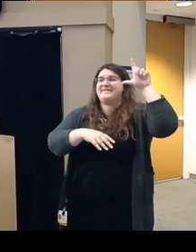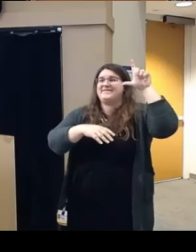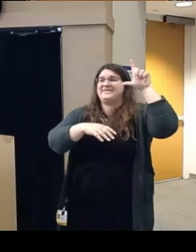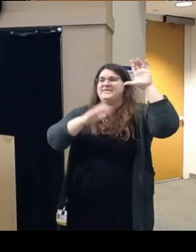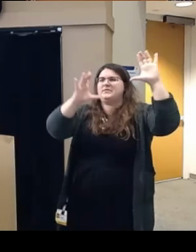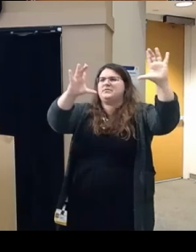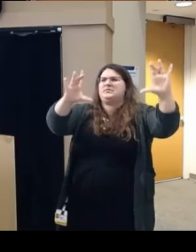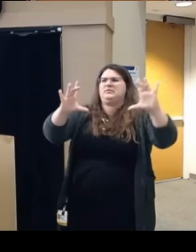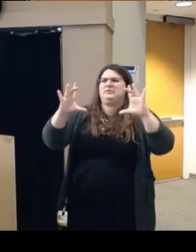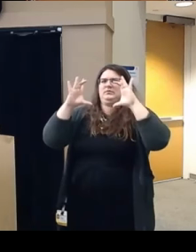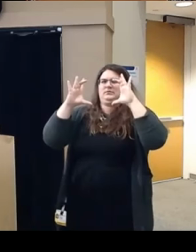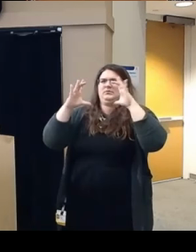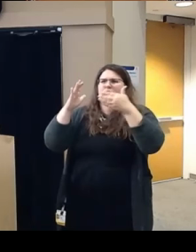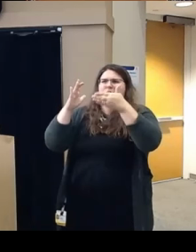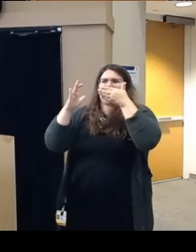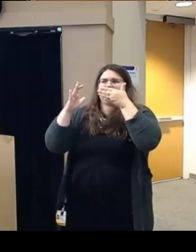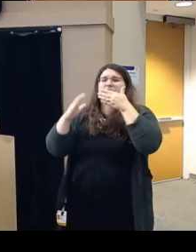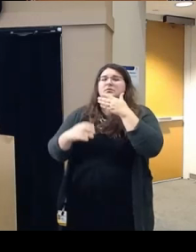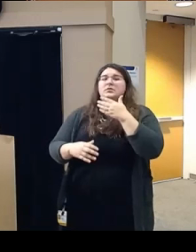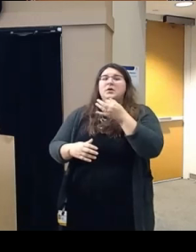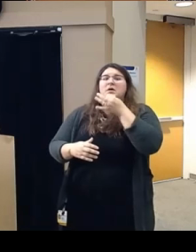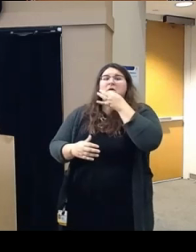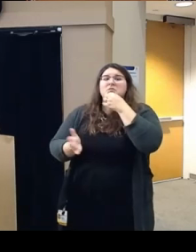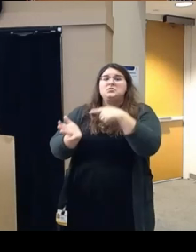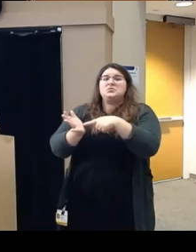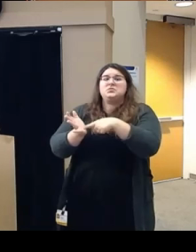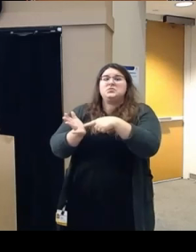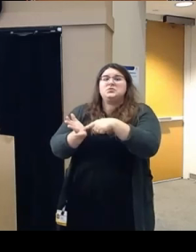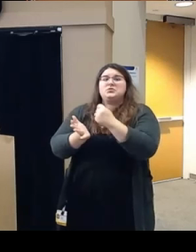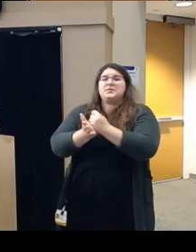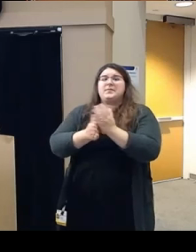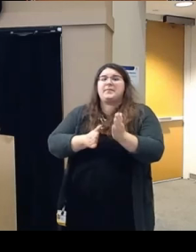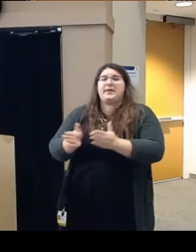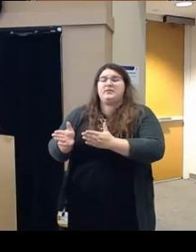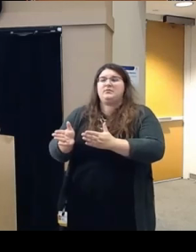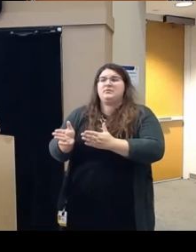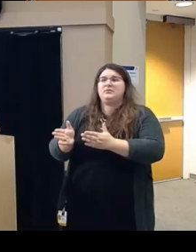a treatment plan is coming due um and you can see that it tells you whether it's do in three days or